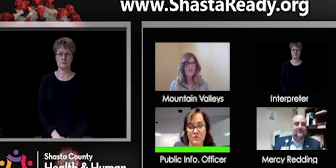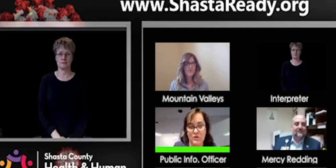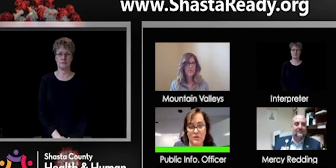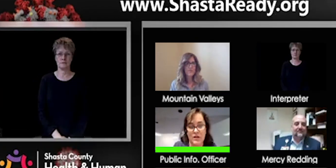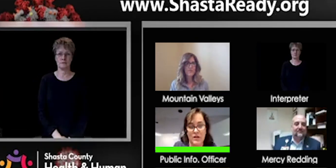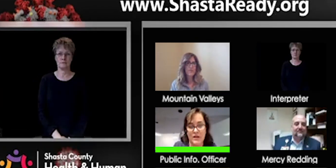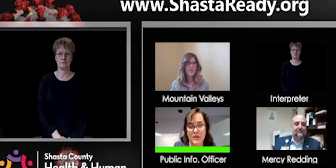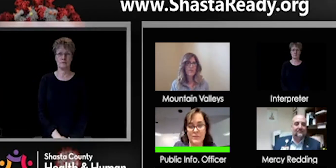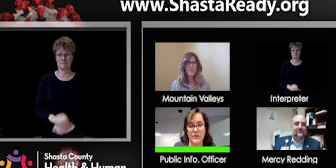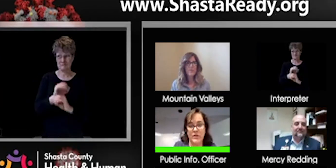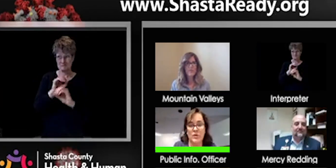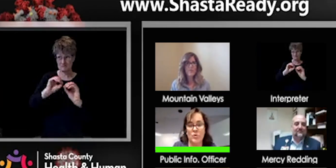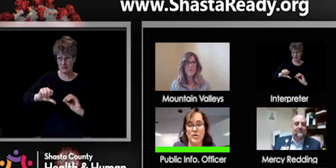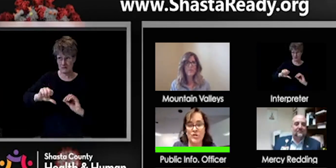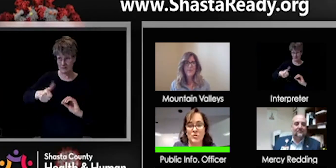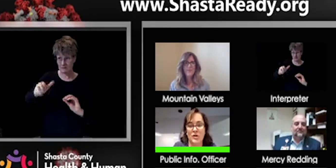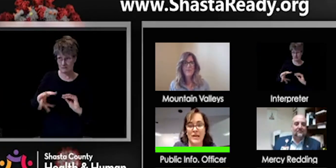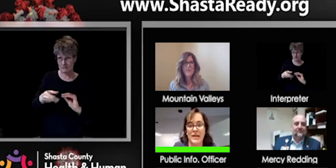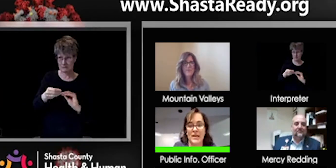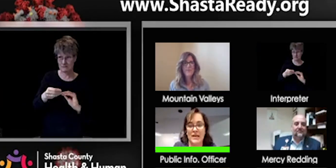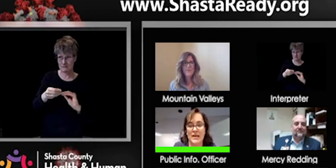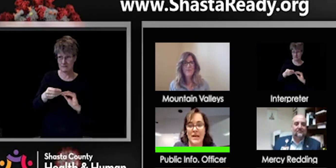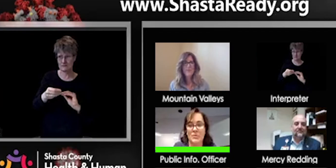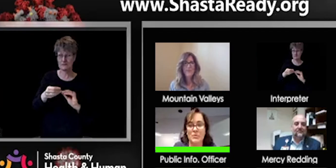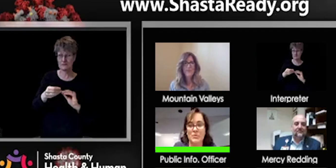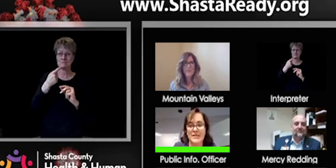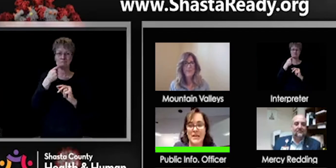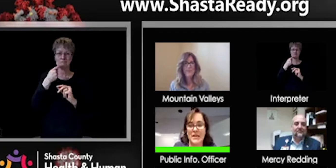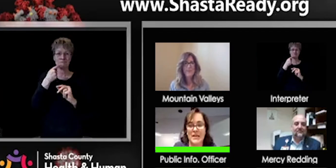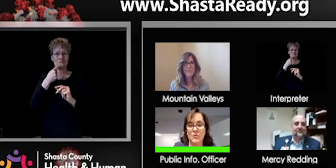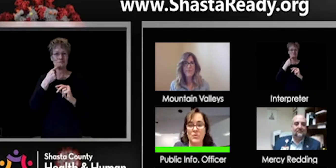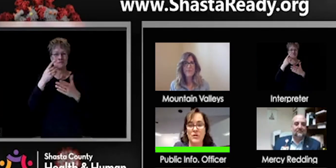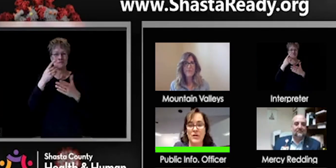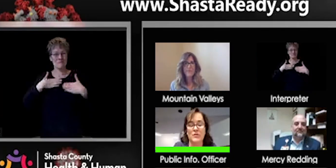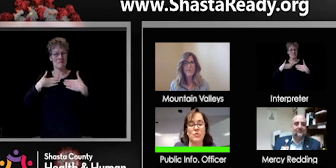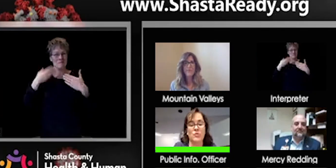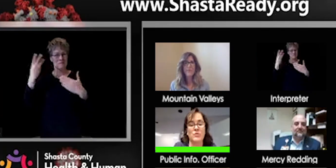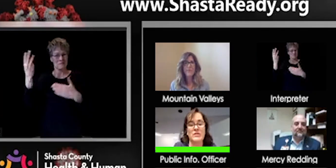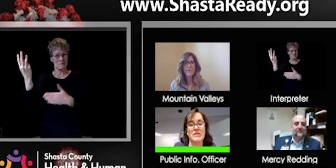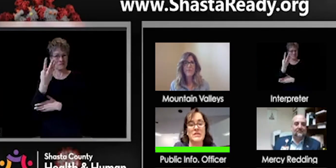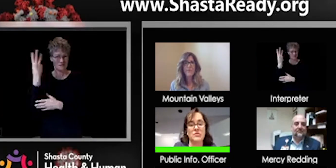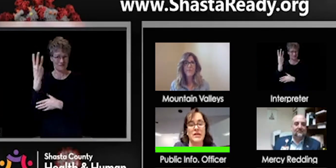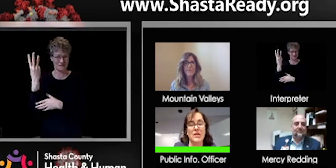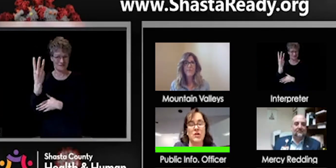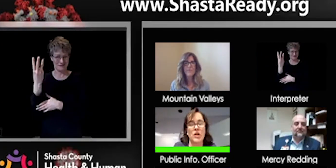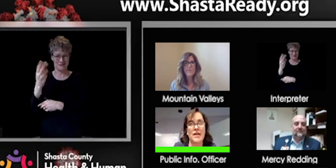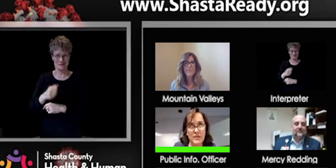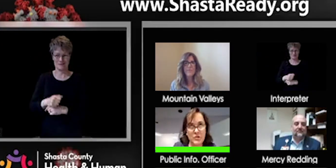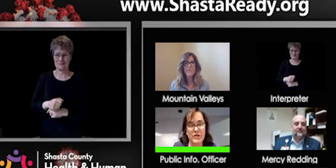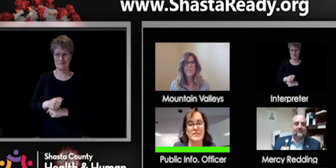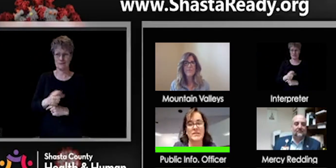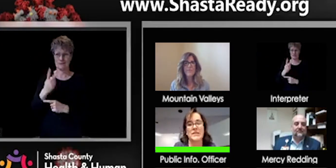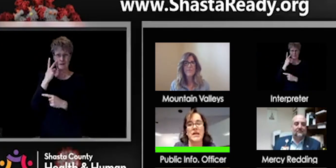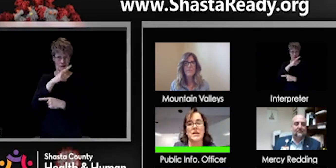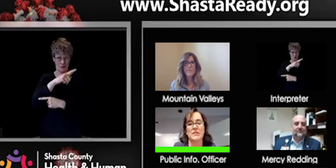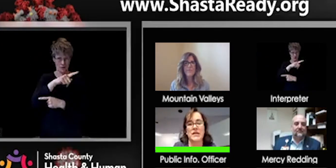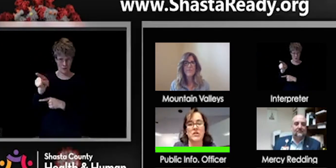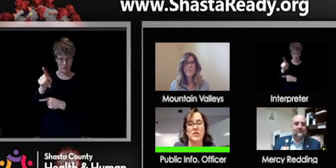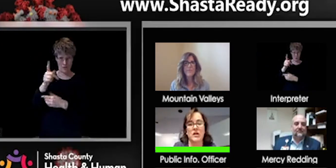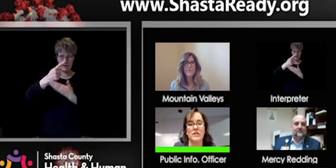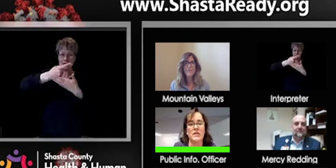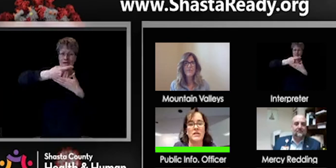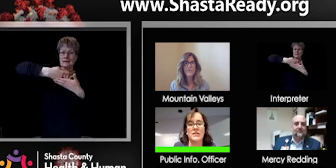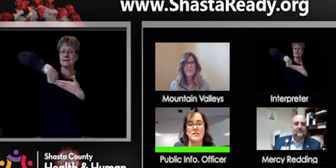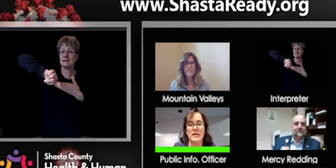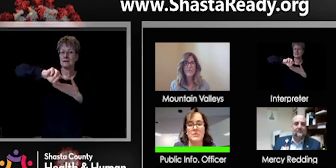I will wish you all a happy Wednesday and we will see you again next Wednesday at 11